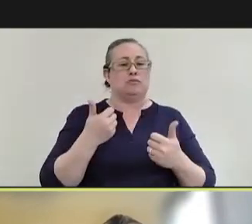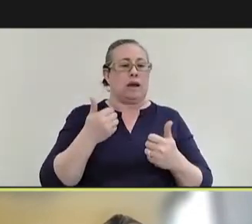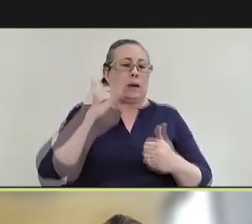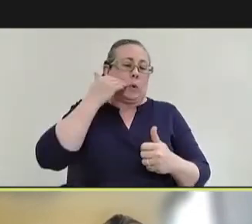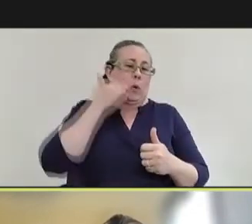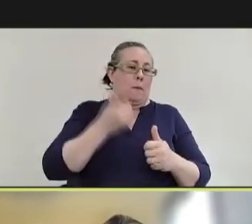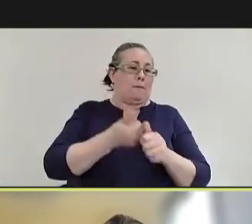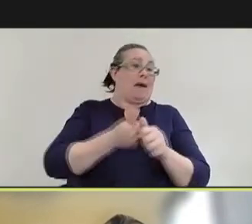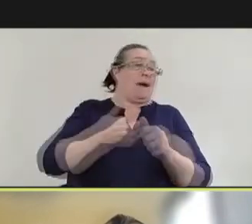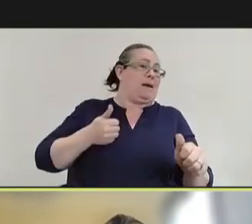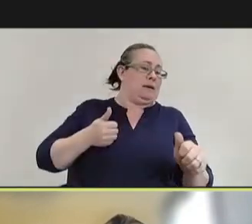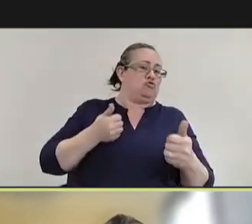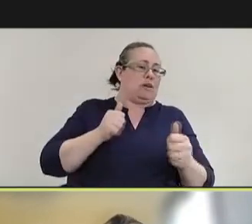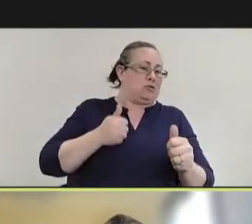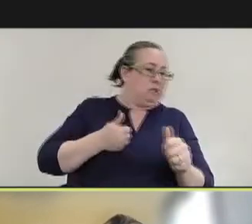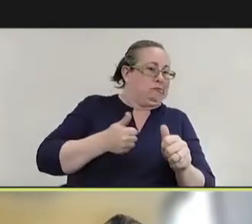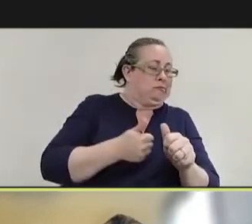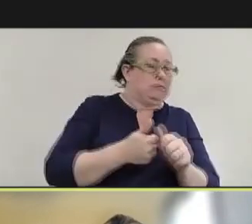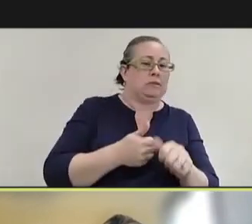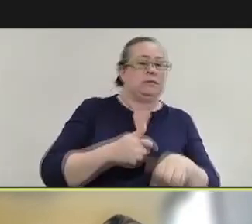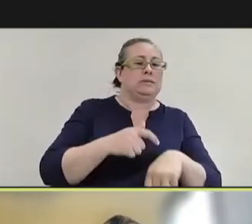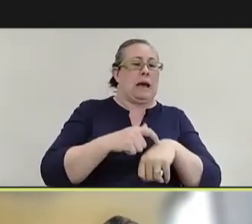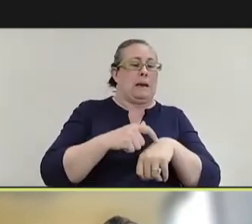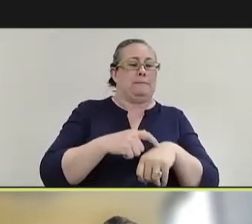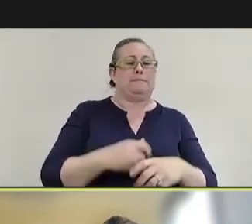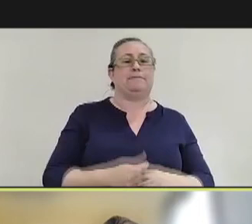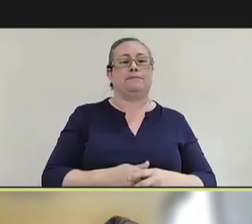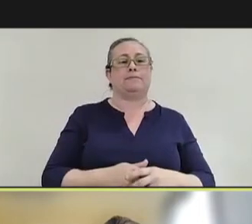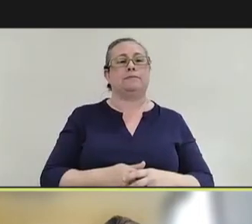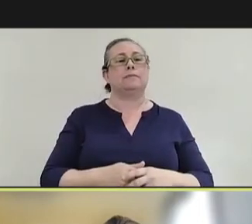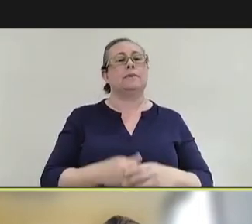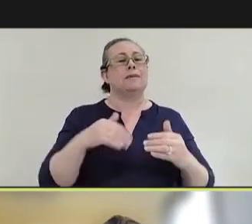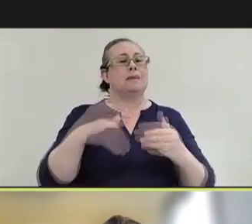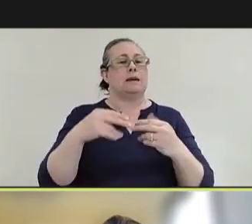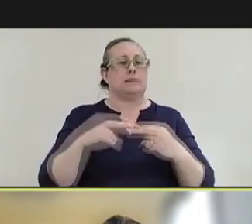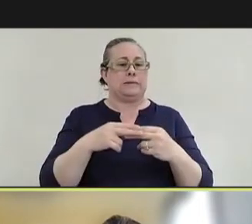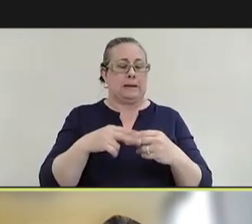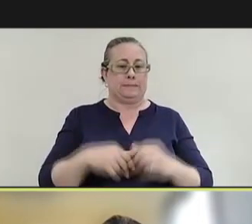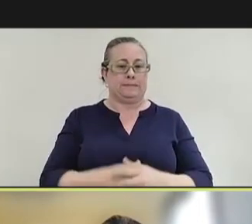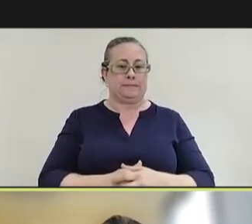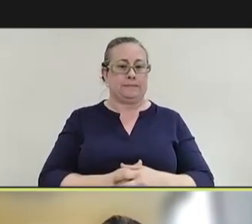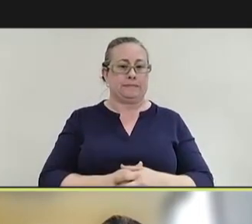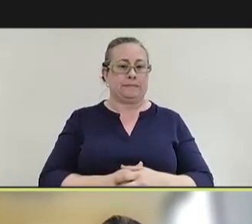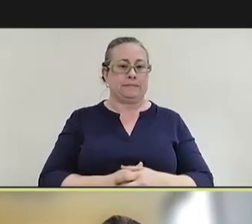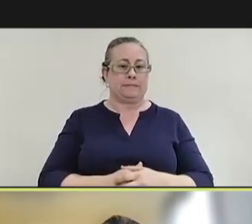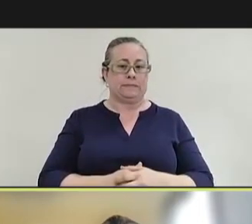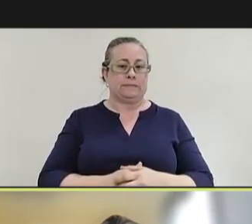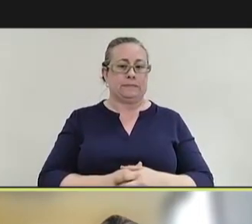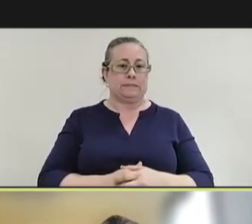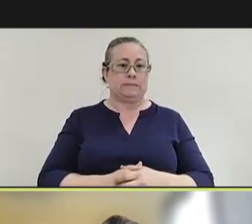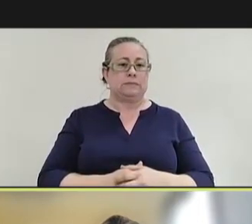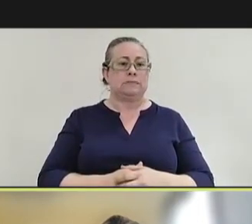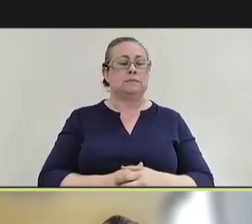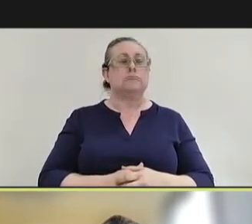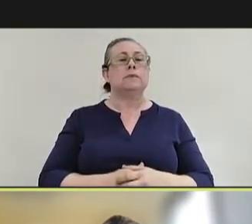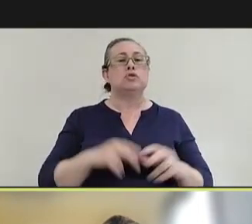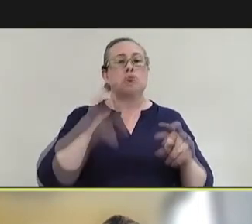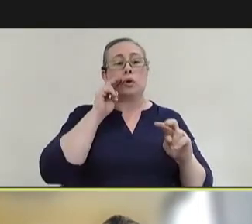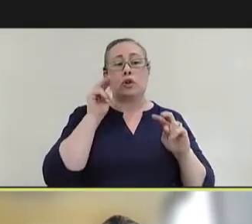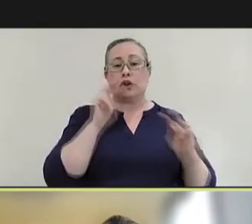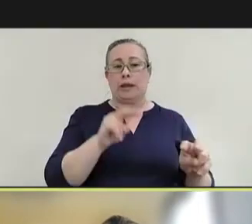and I'm happy to take questions for more details. So, this is looking at pneumococcal,